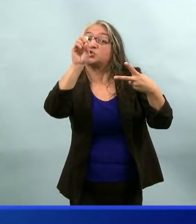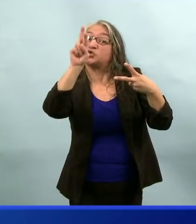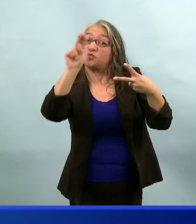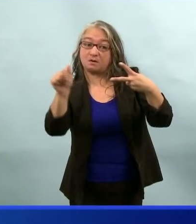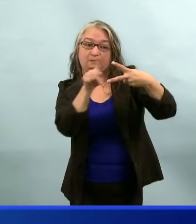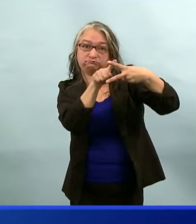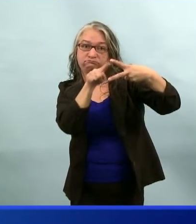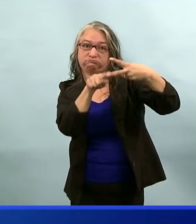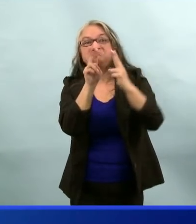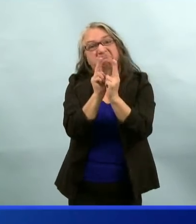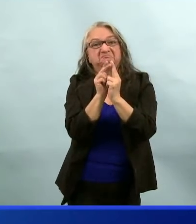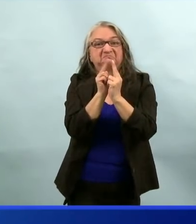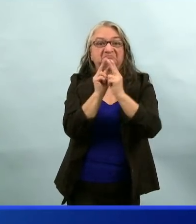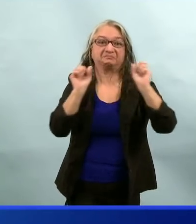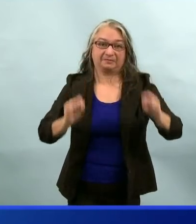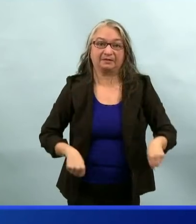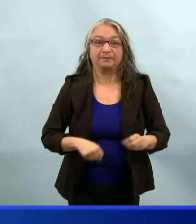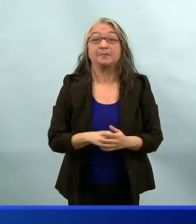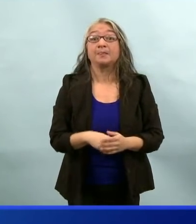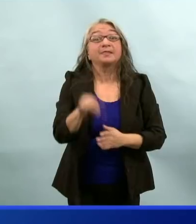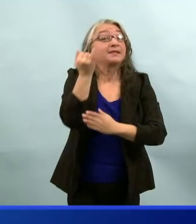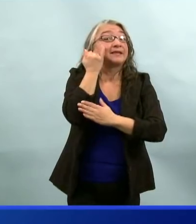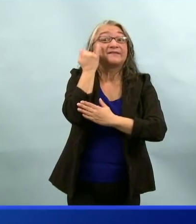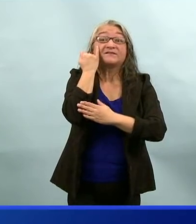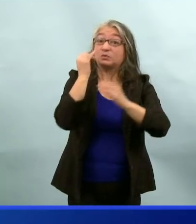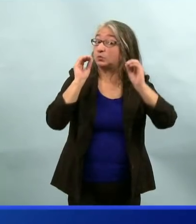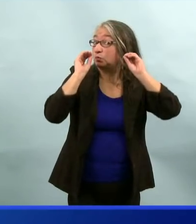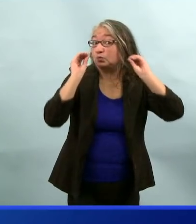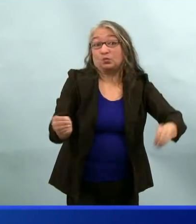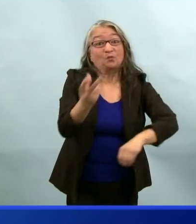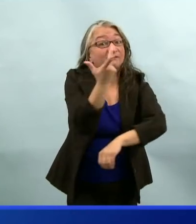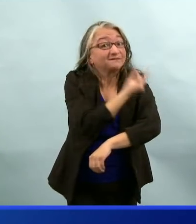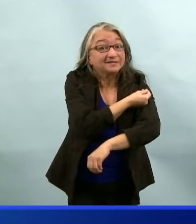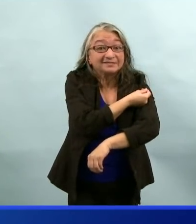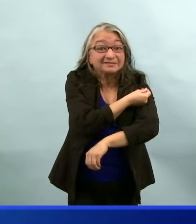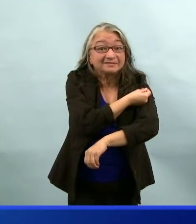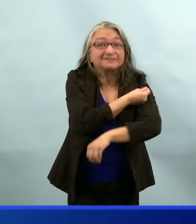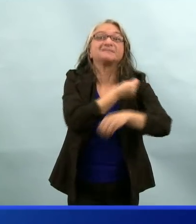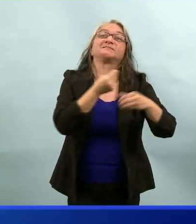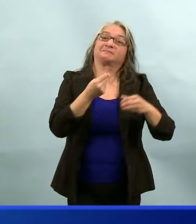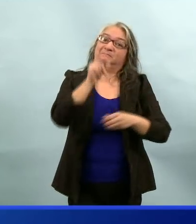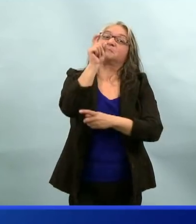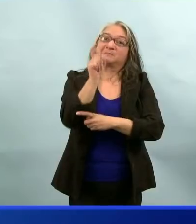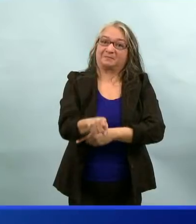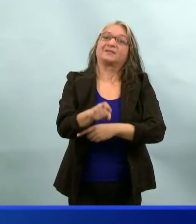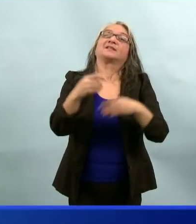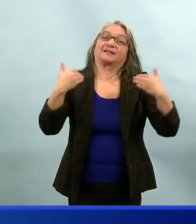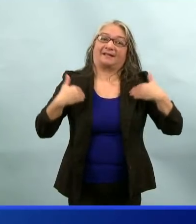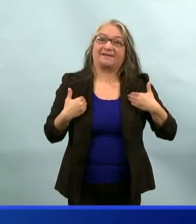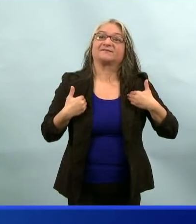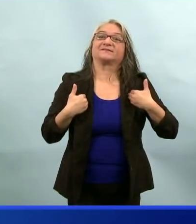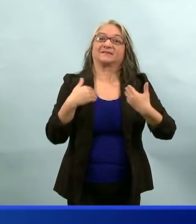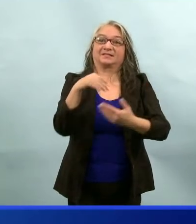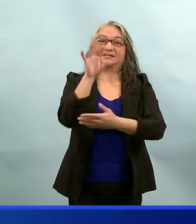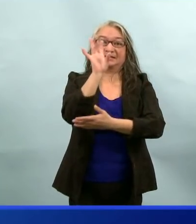rapid antigen test from a test taken within the 72 hours prior to participation the public health